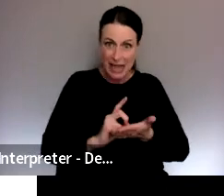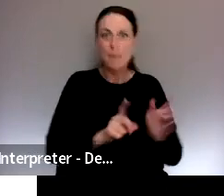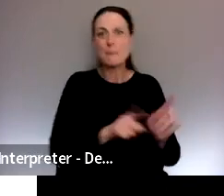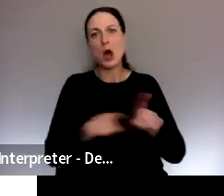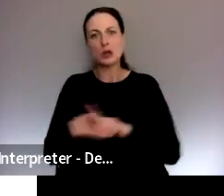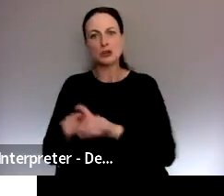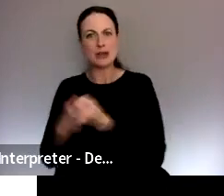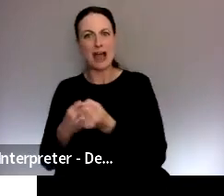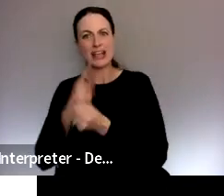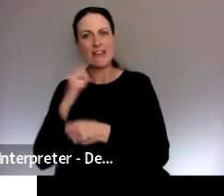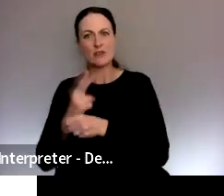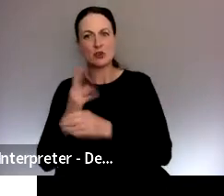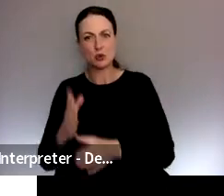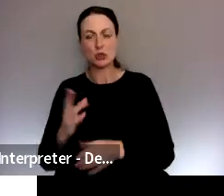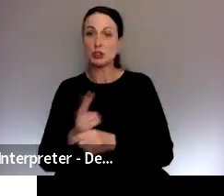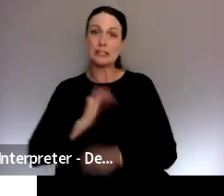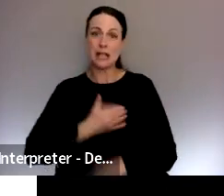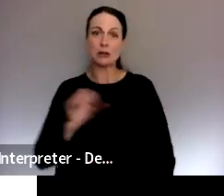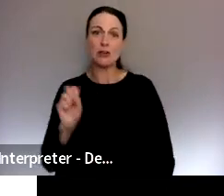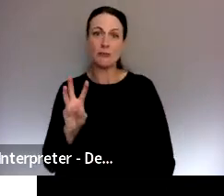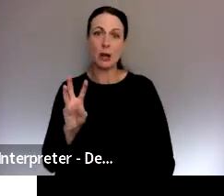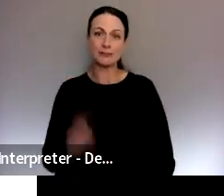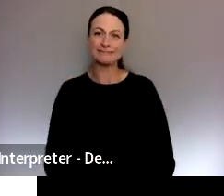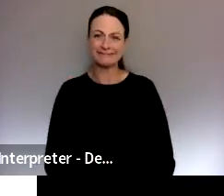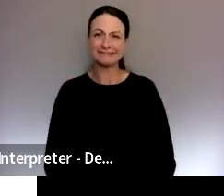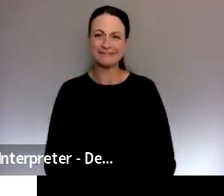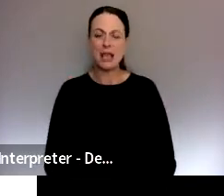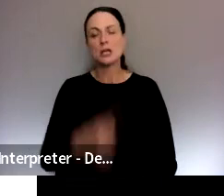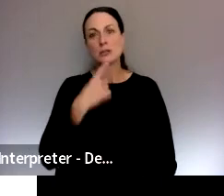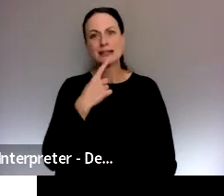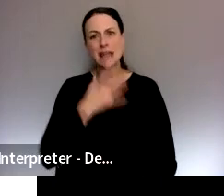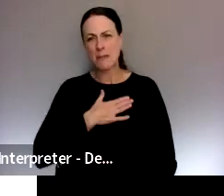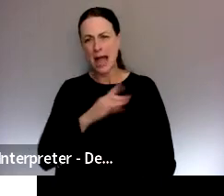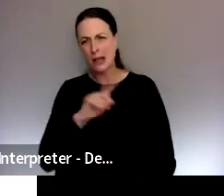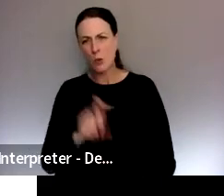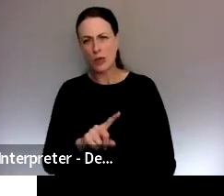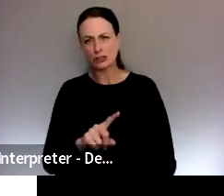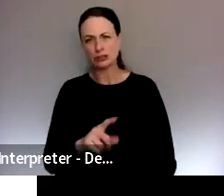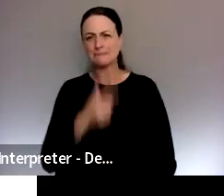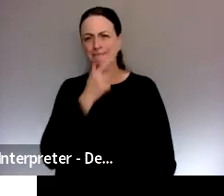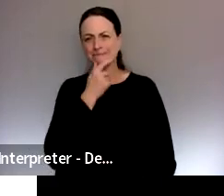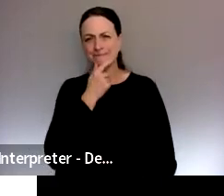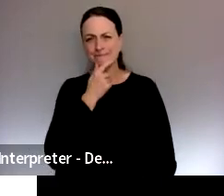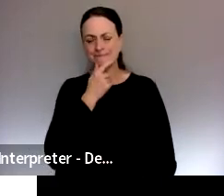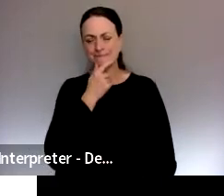but also to advocate for users using our software, so I would say the question that I have is...